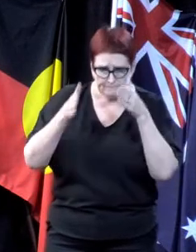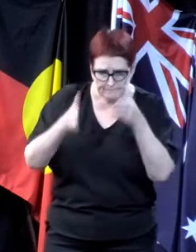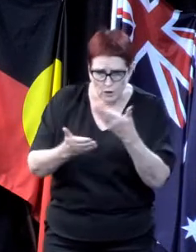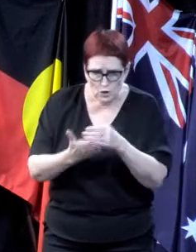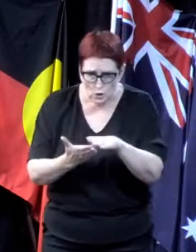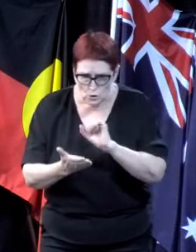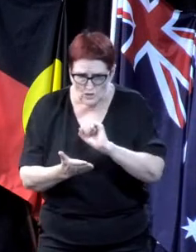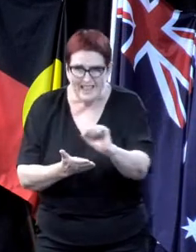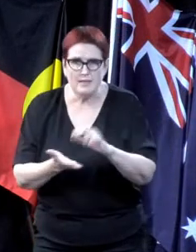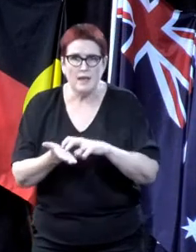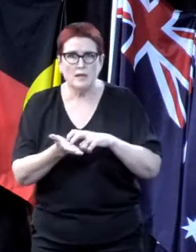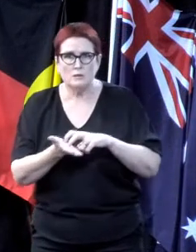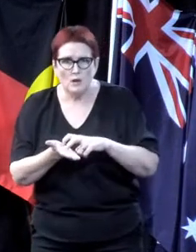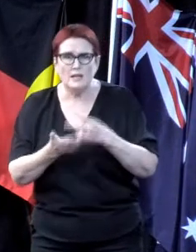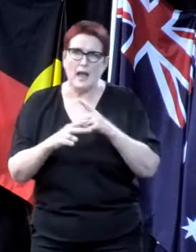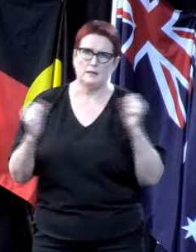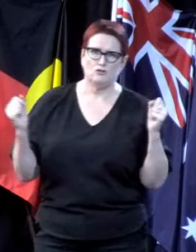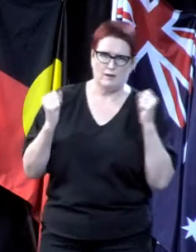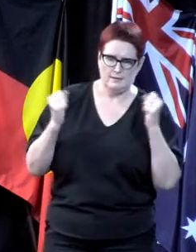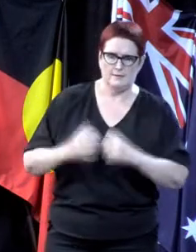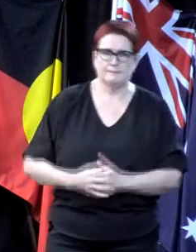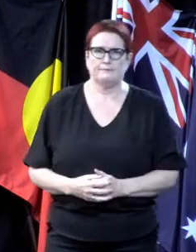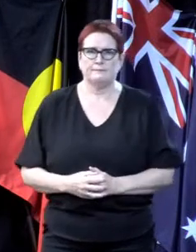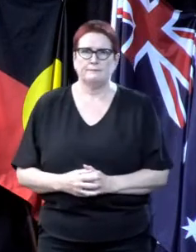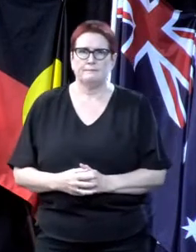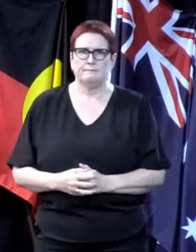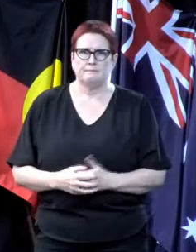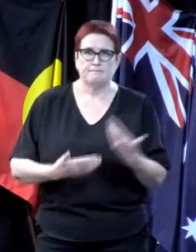Additional allocation of resources, human, financial and facilities